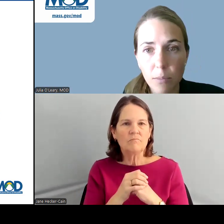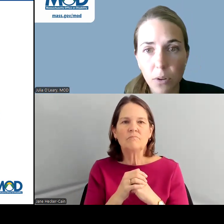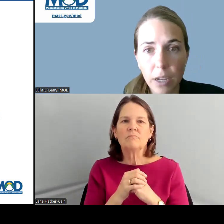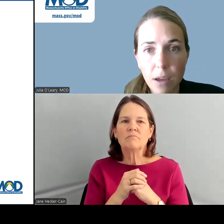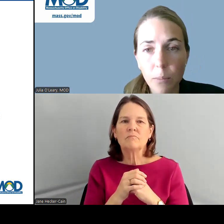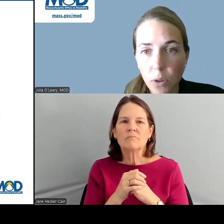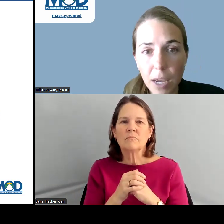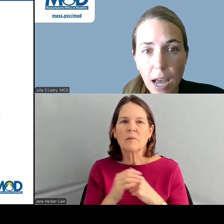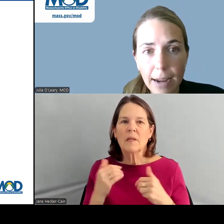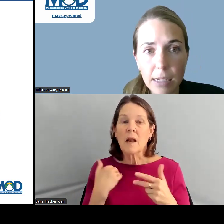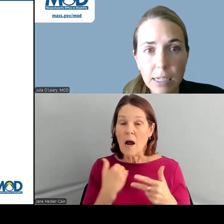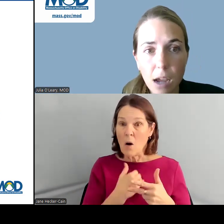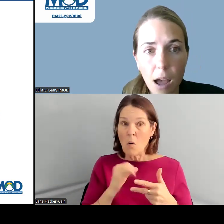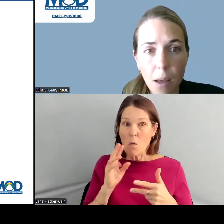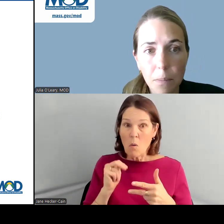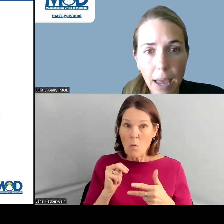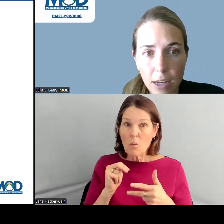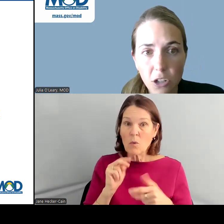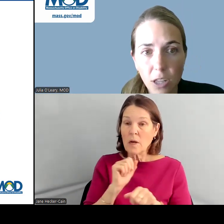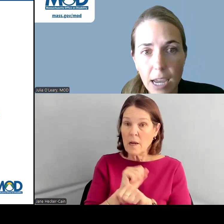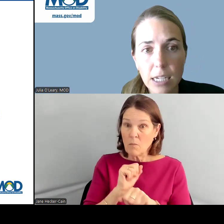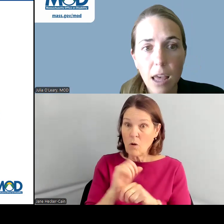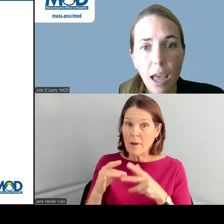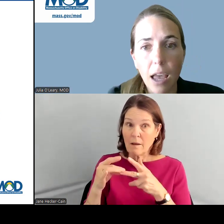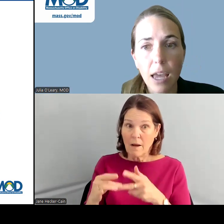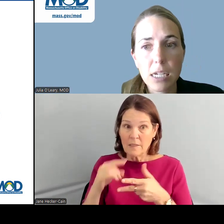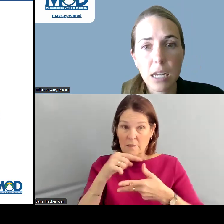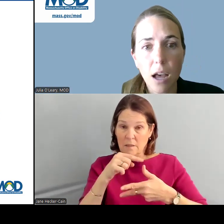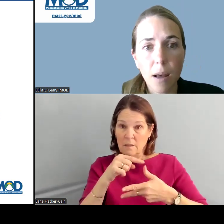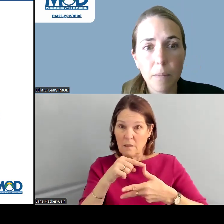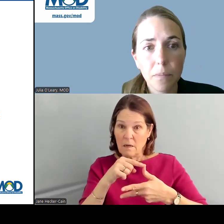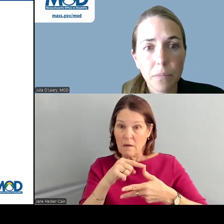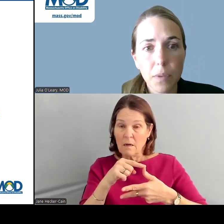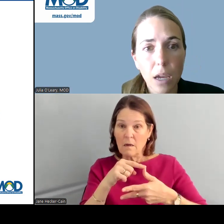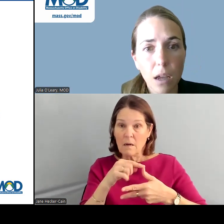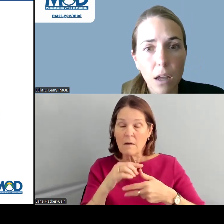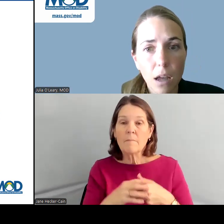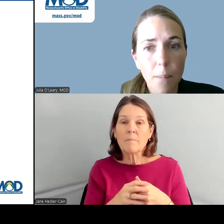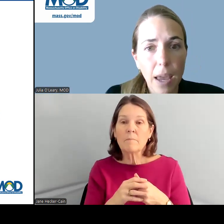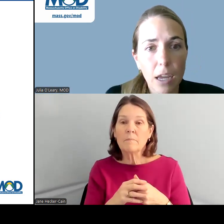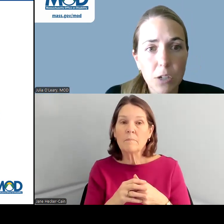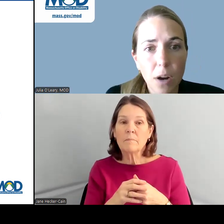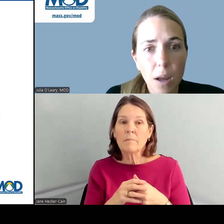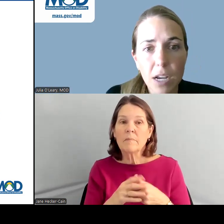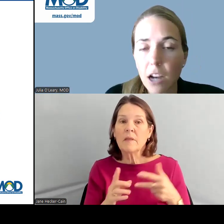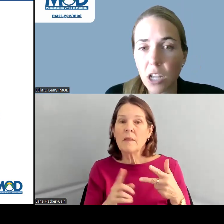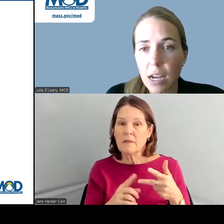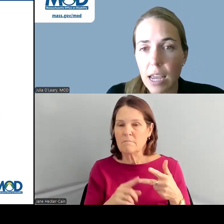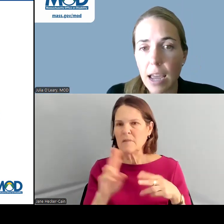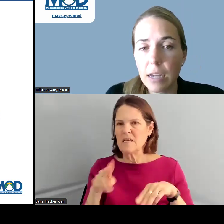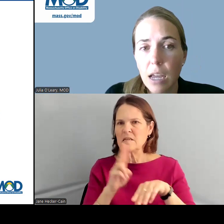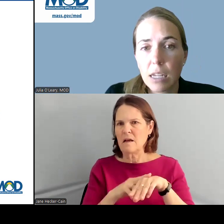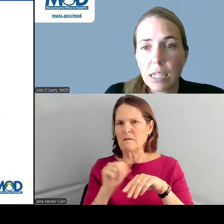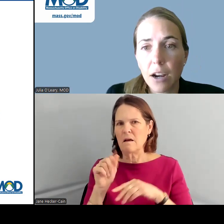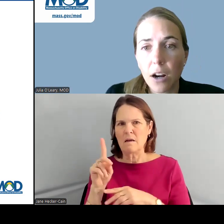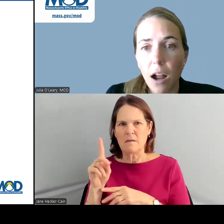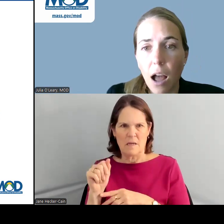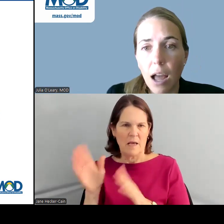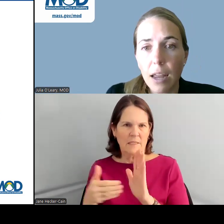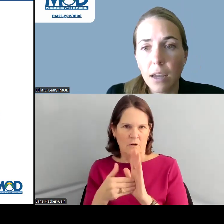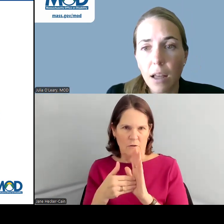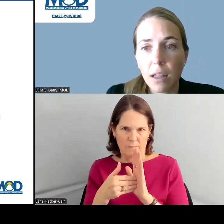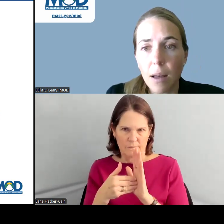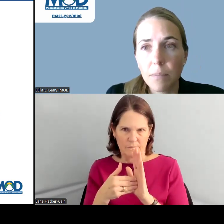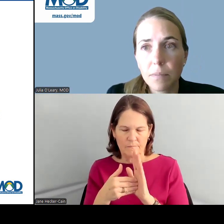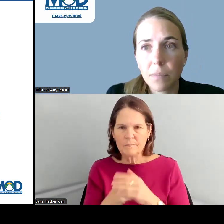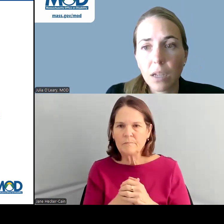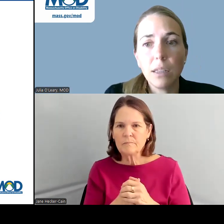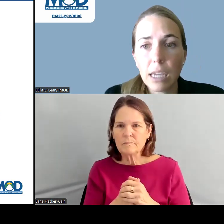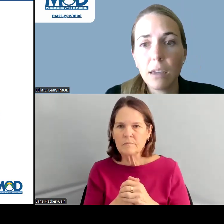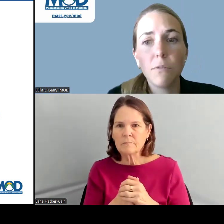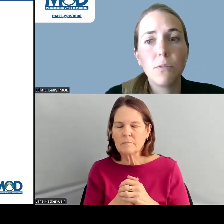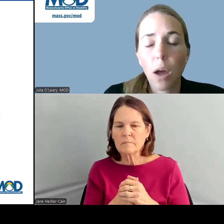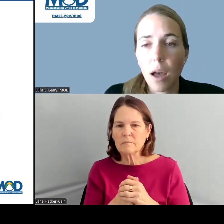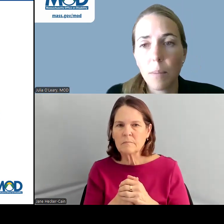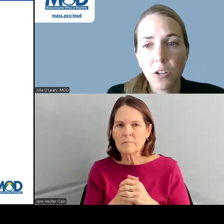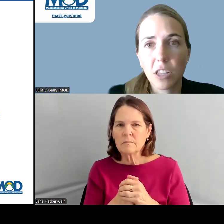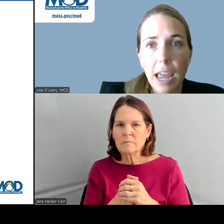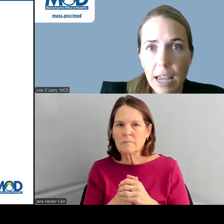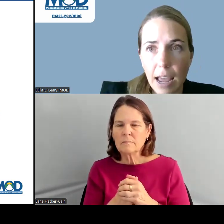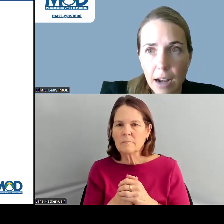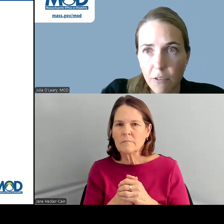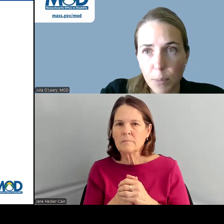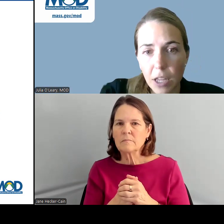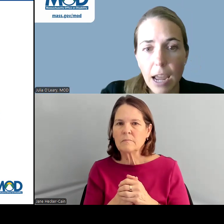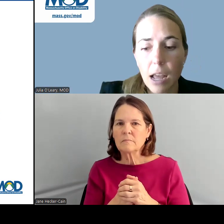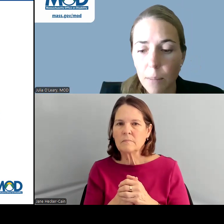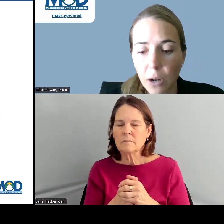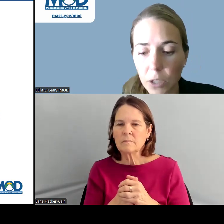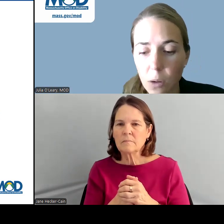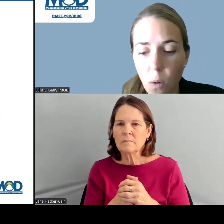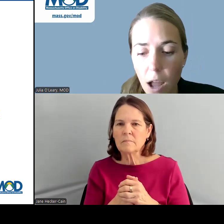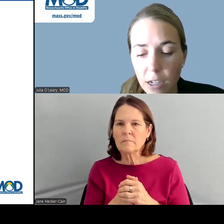I have also got our employment guidance page linked and a page from the national ADA center on leave under the ADA and FMLA.